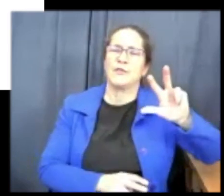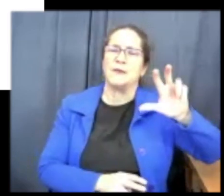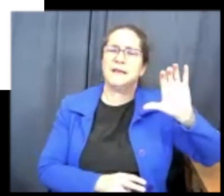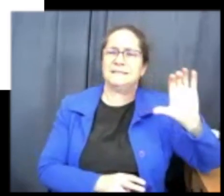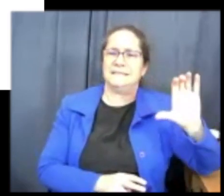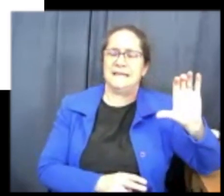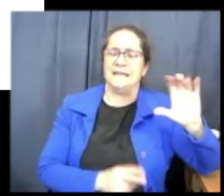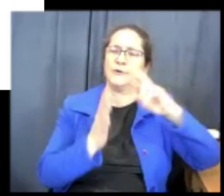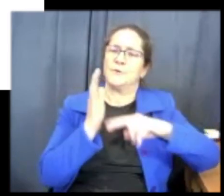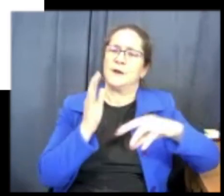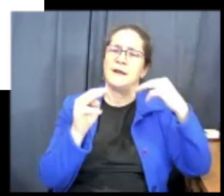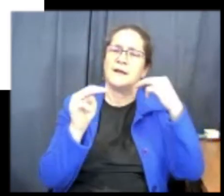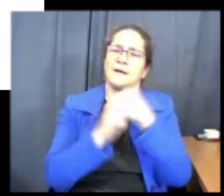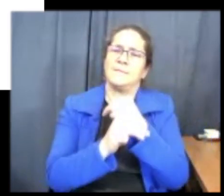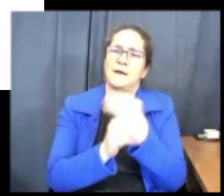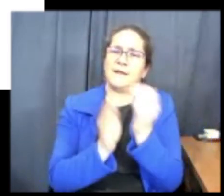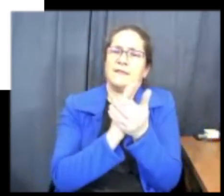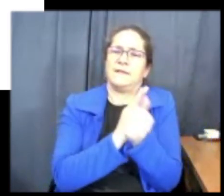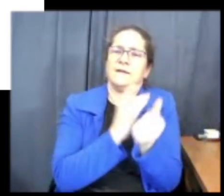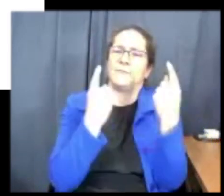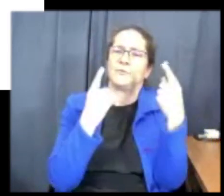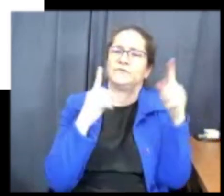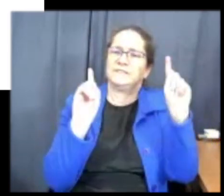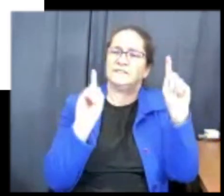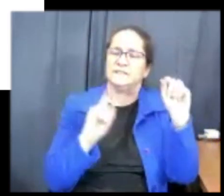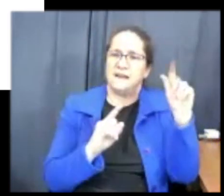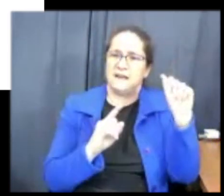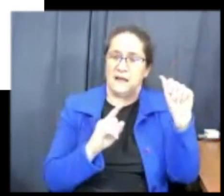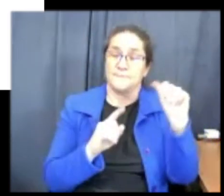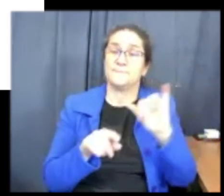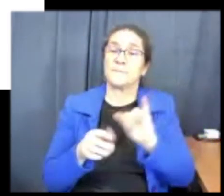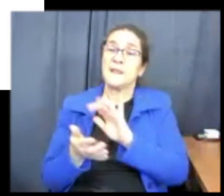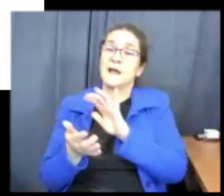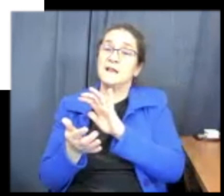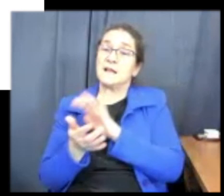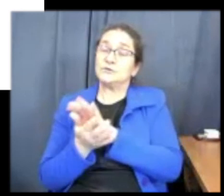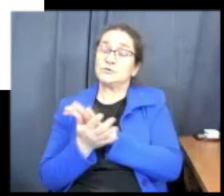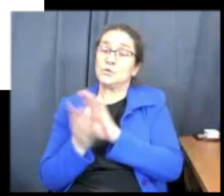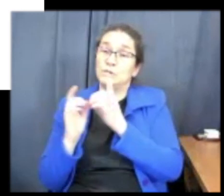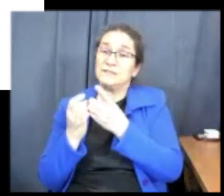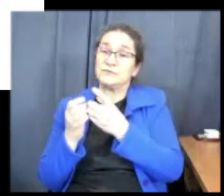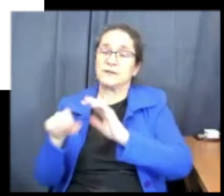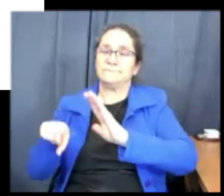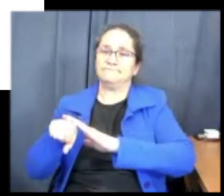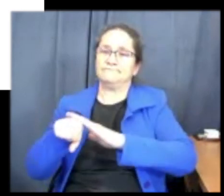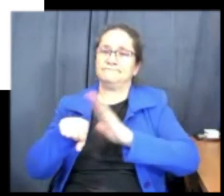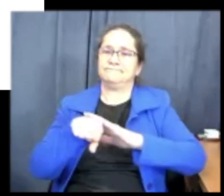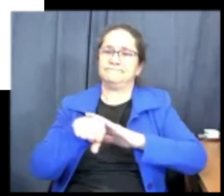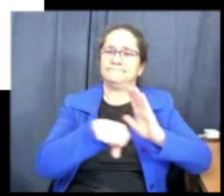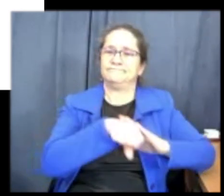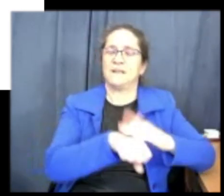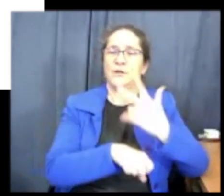data and for this district. They were flagged for three consecutive years by not hitting the target for this data.